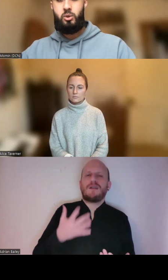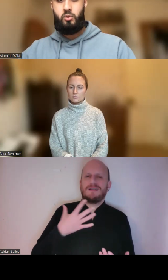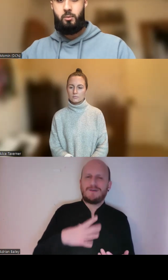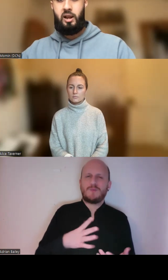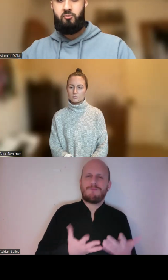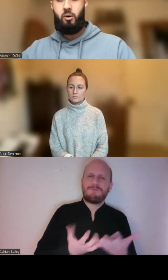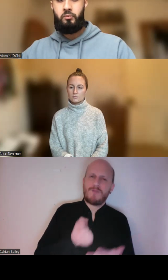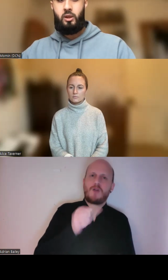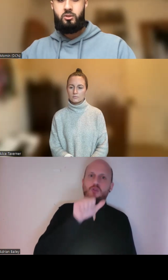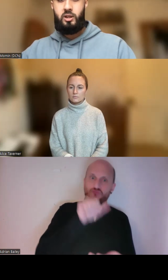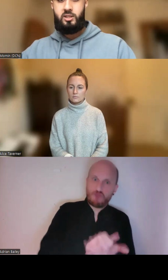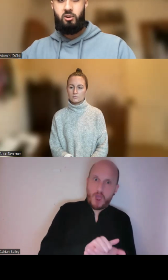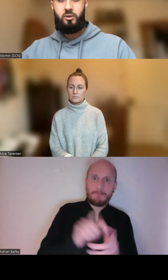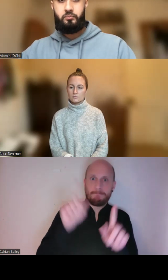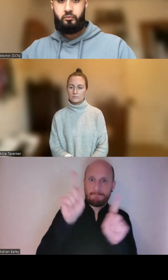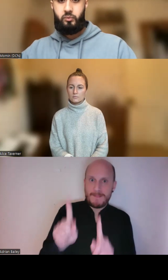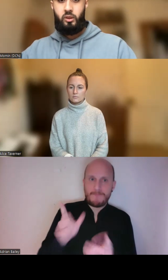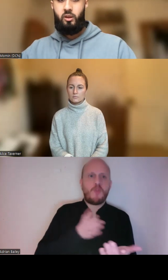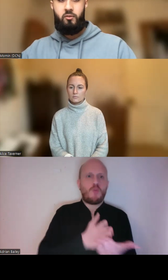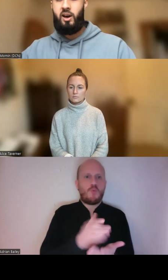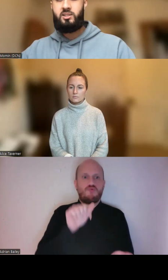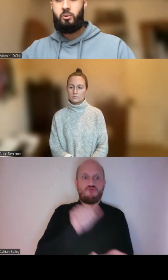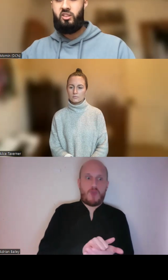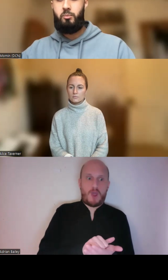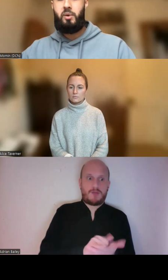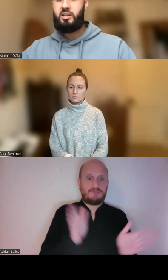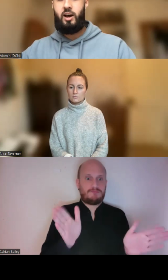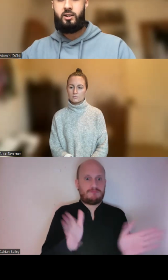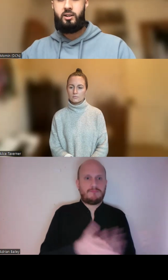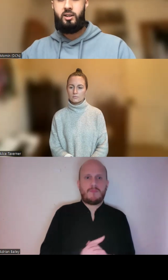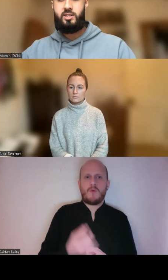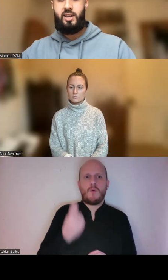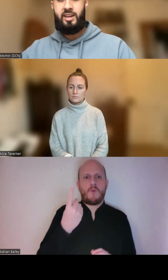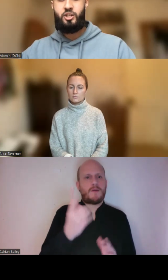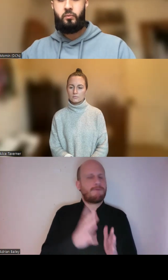through the right platform. Let's have a look. Firstly, one of the biggest factors is age.